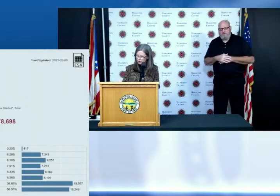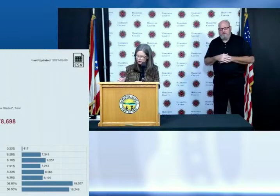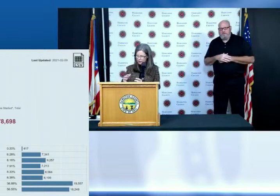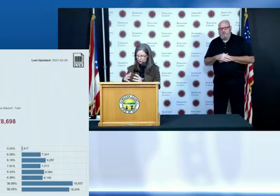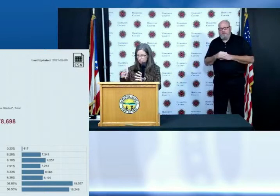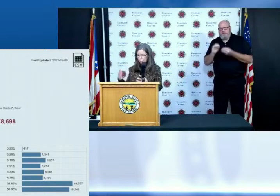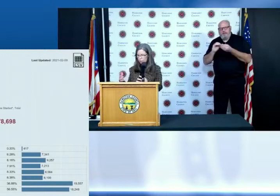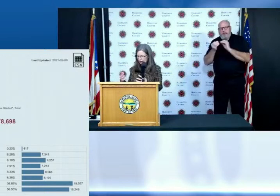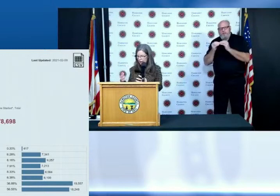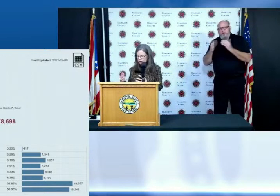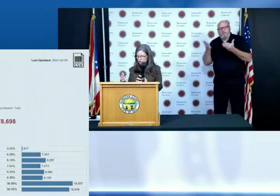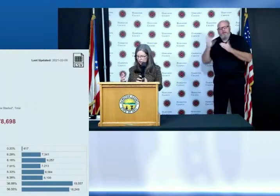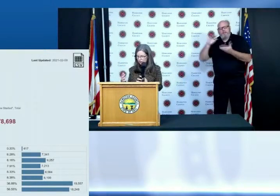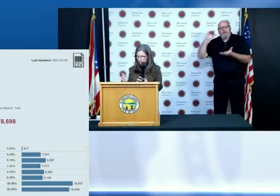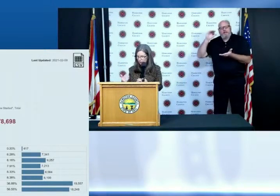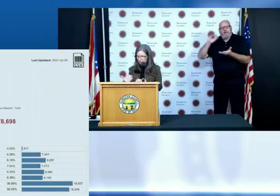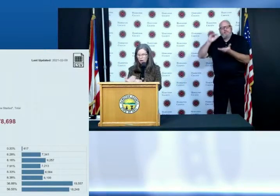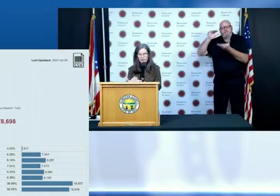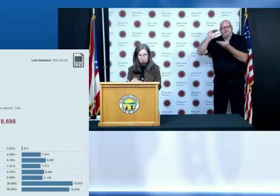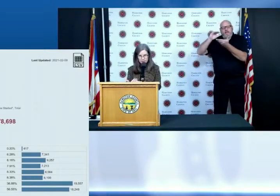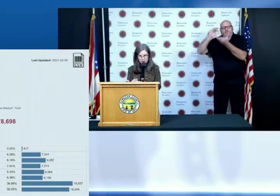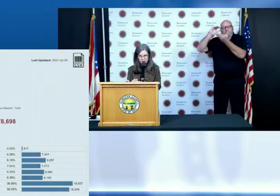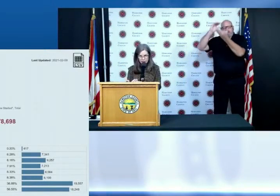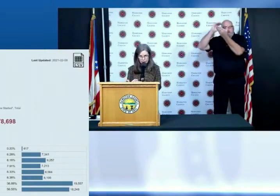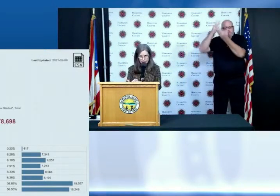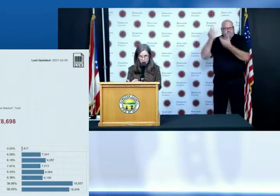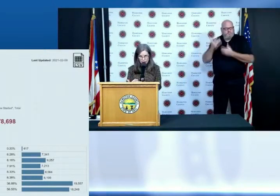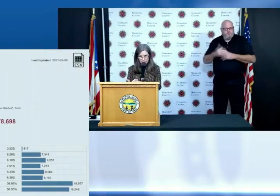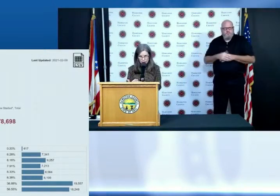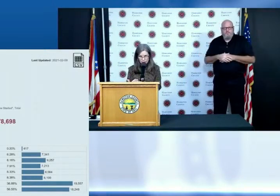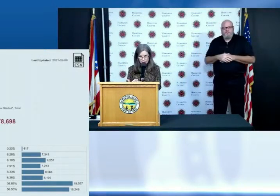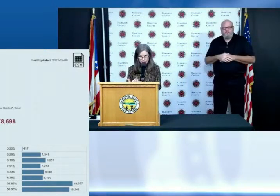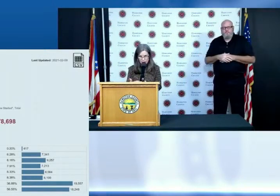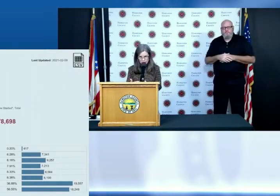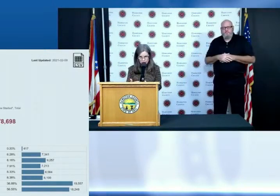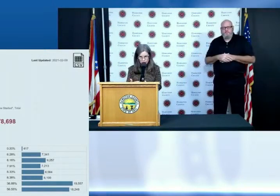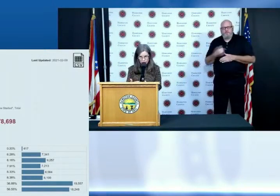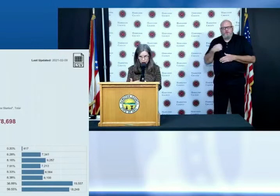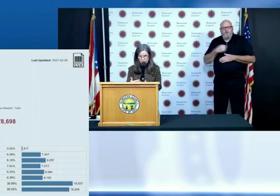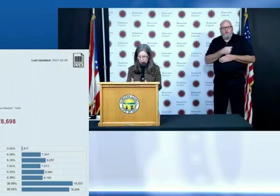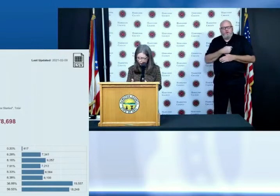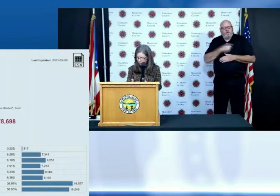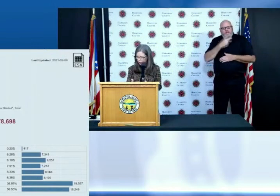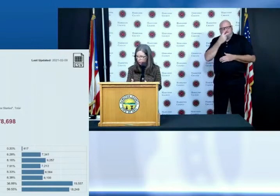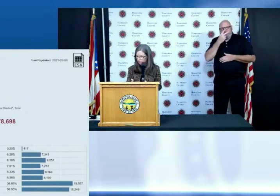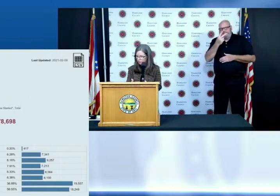and not eligible by age yet are obviously some of the hospital workers the healthcare workers